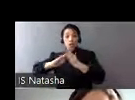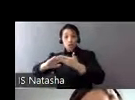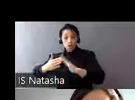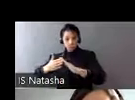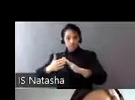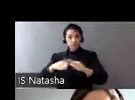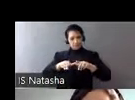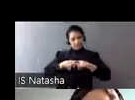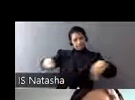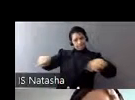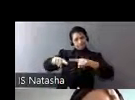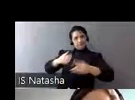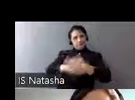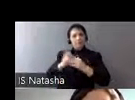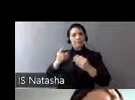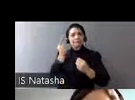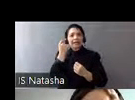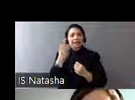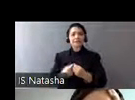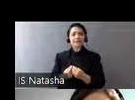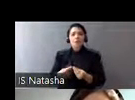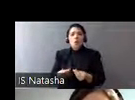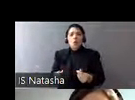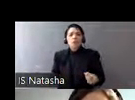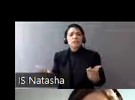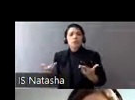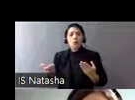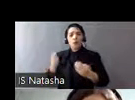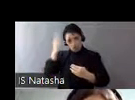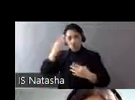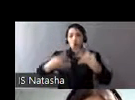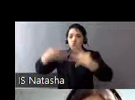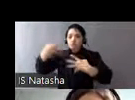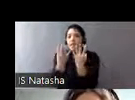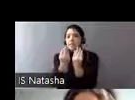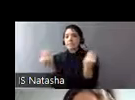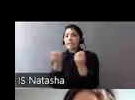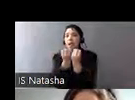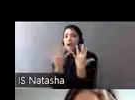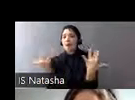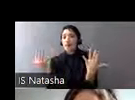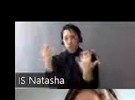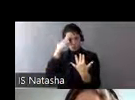A lot of times we have quantitative data, but not qualitative in stories and narratives